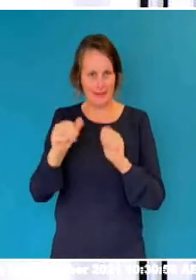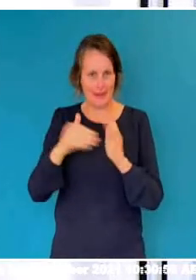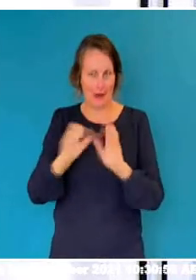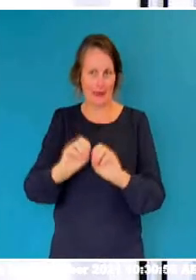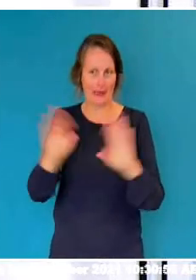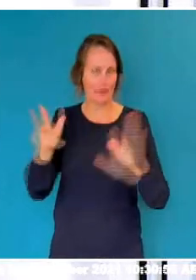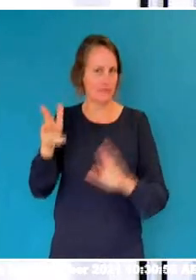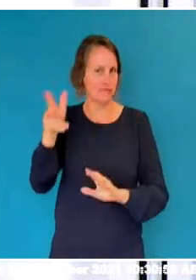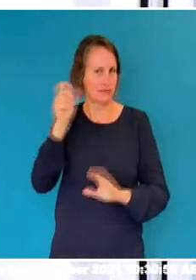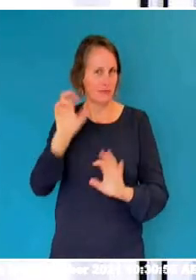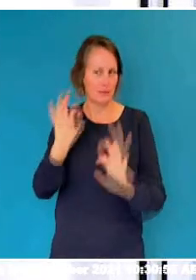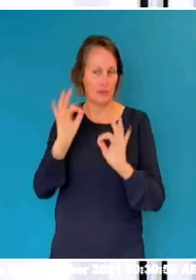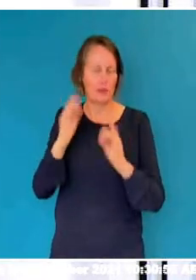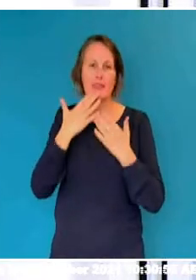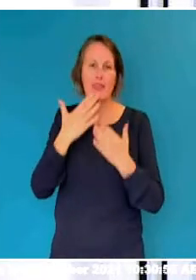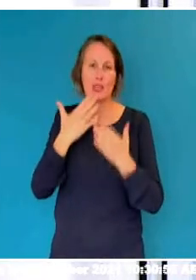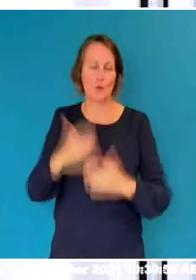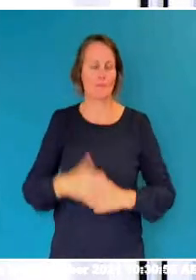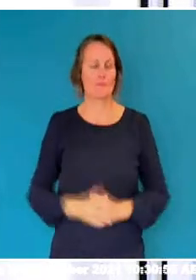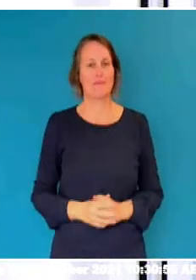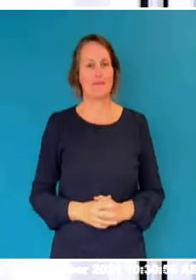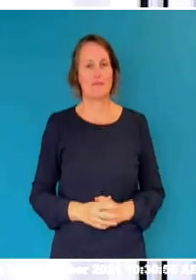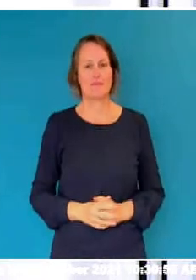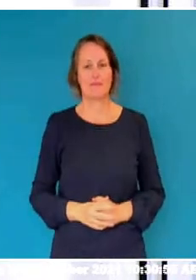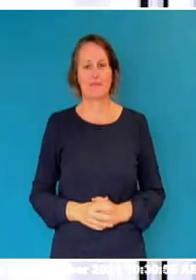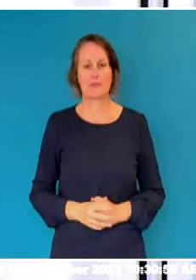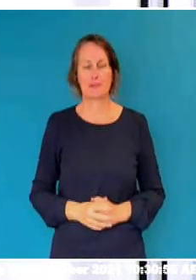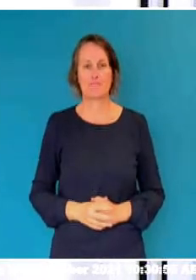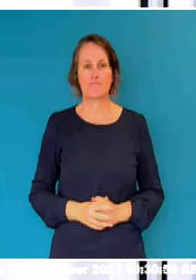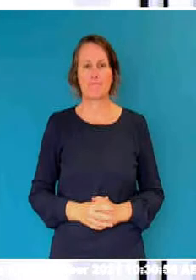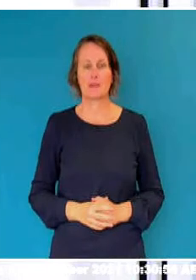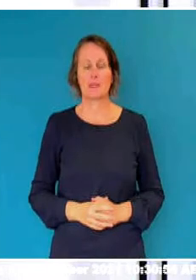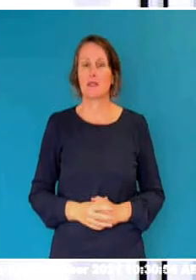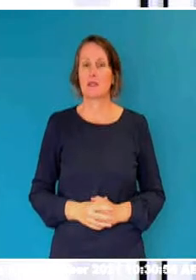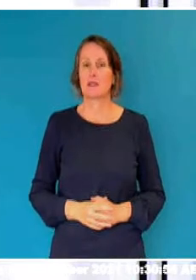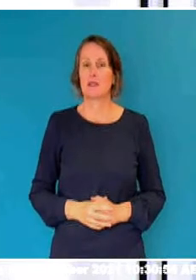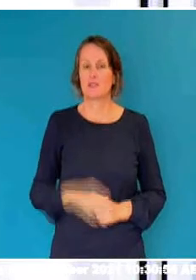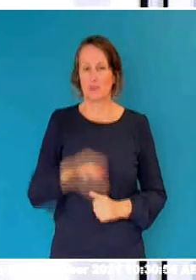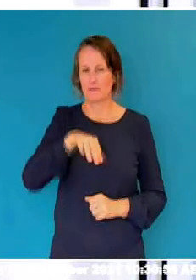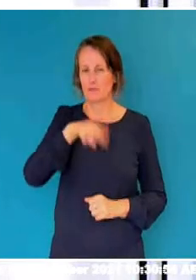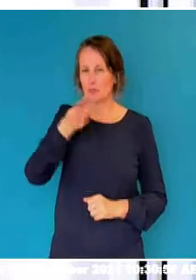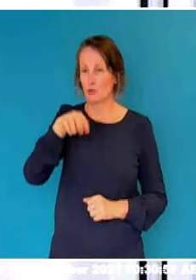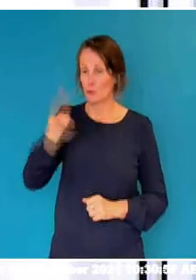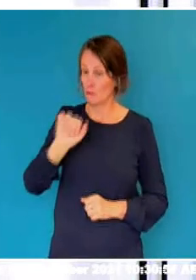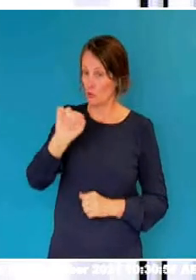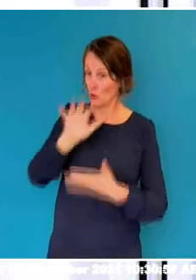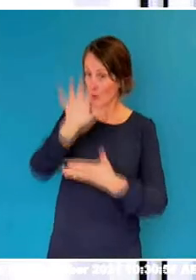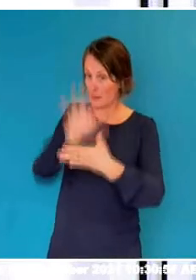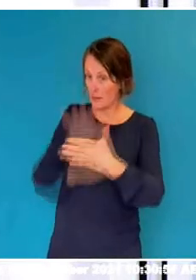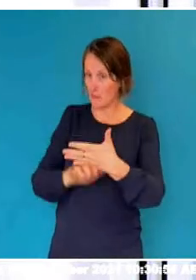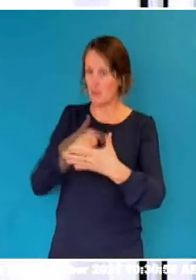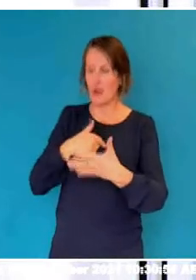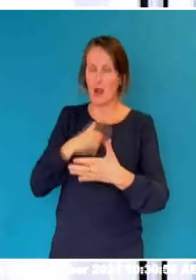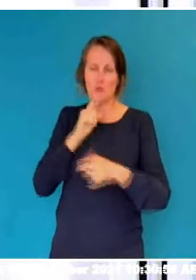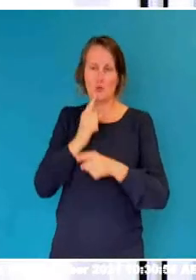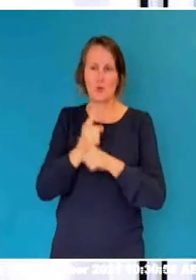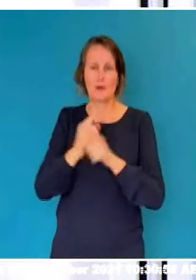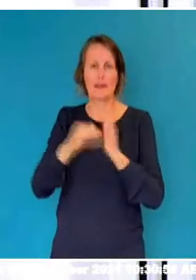Thank you very much. In your statement, I'm turning now to what adjustments